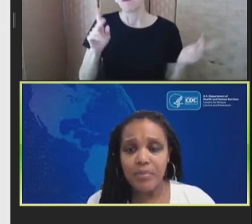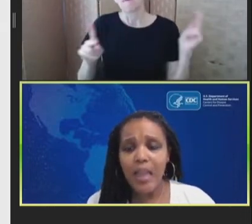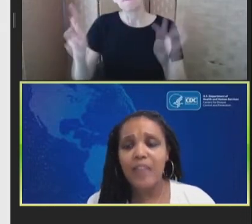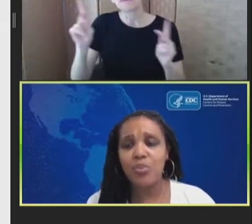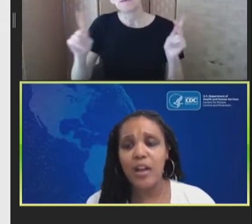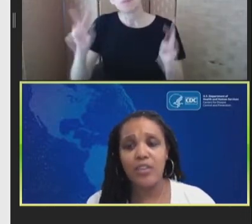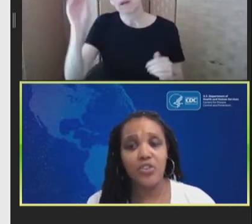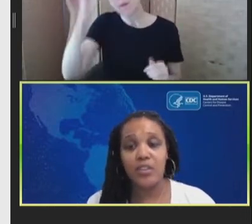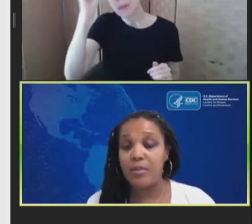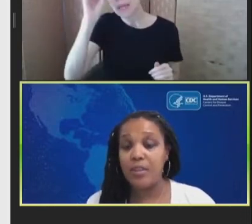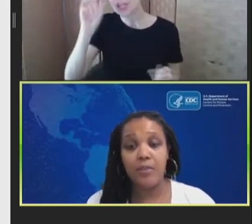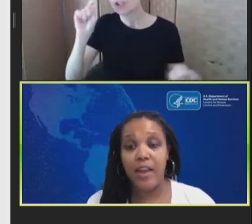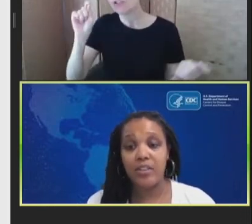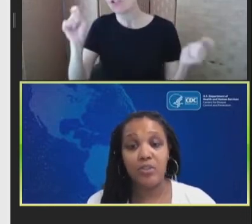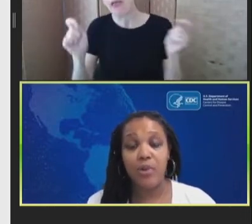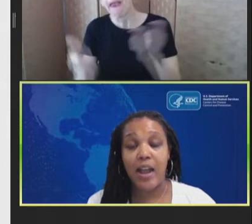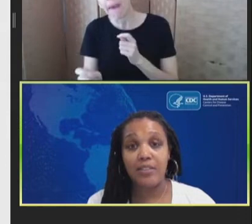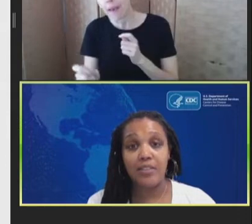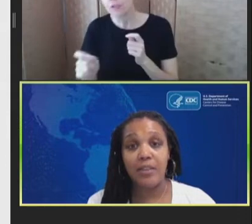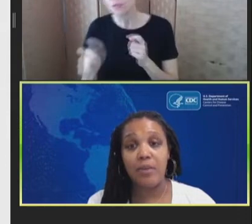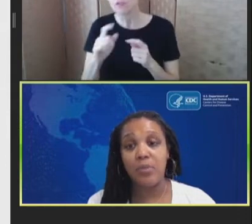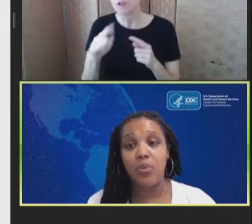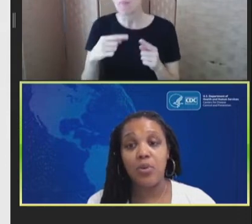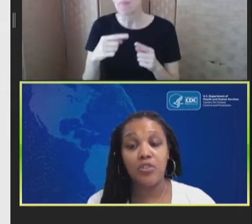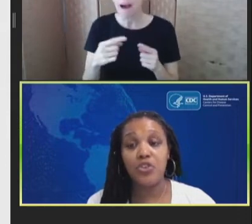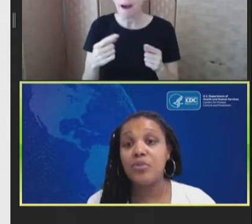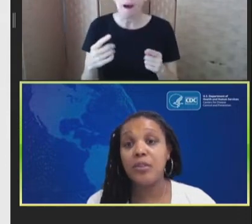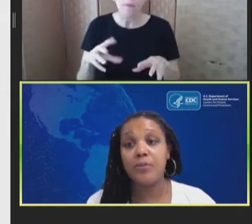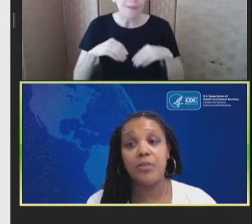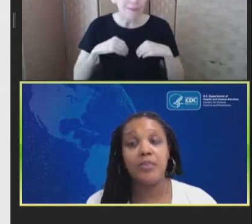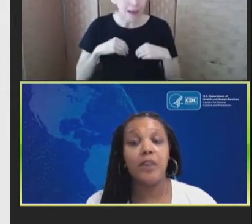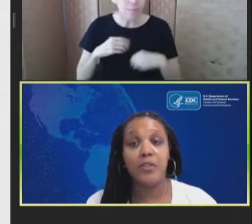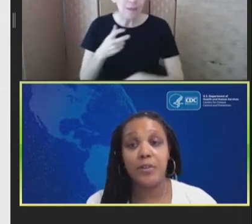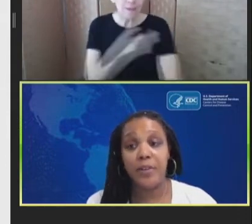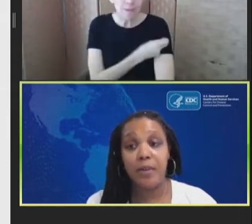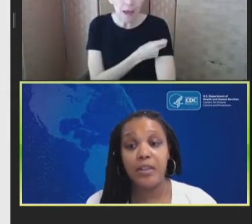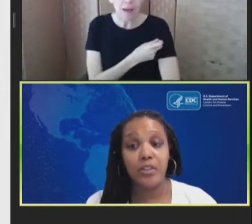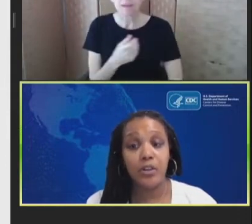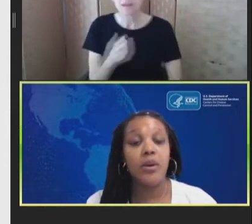as well as just some of the different vaccination practices that people were choosing for themselves and their families. So,